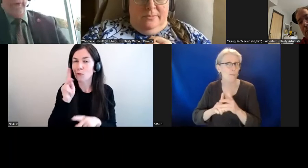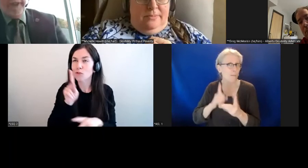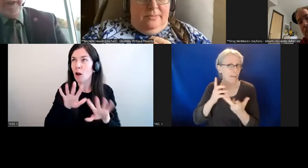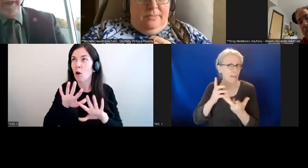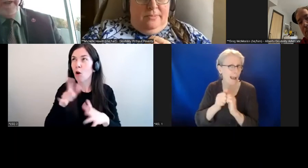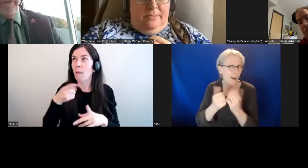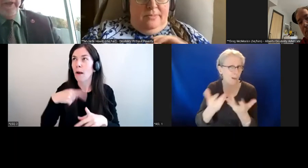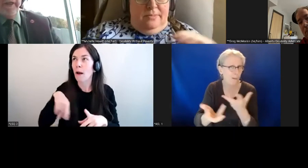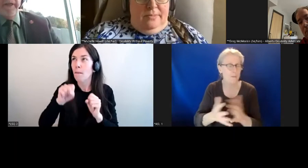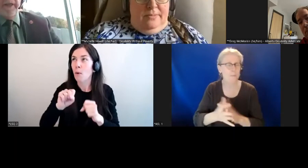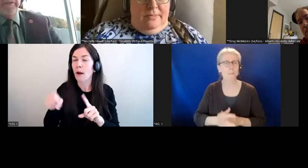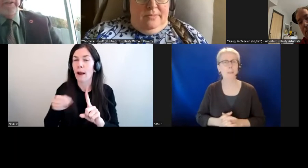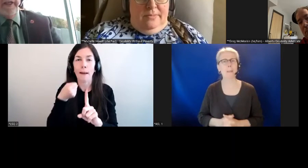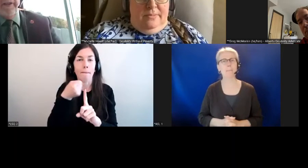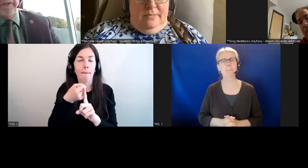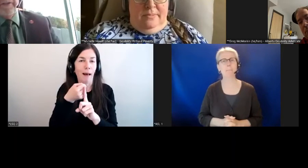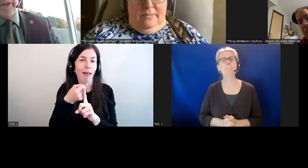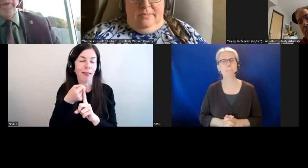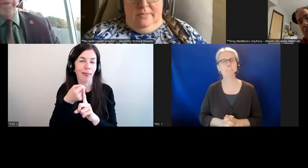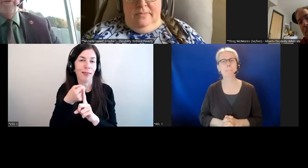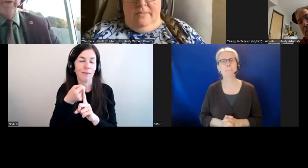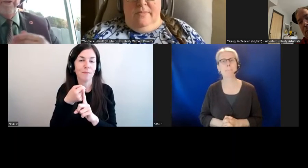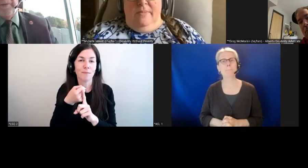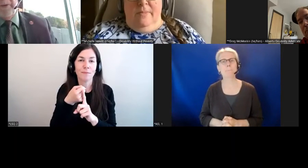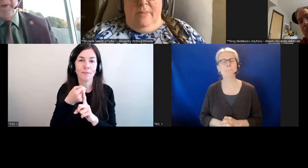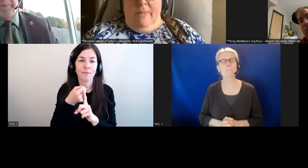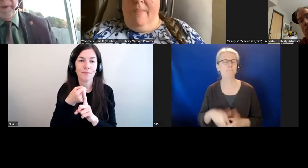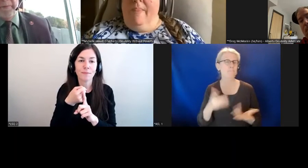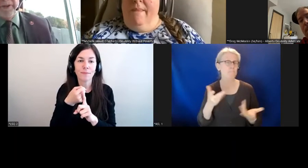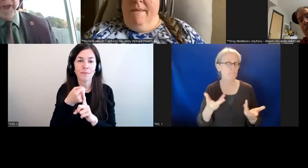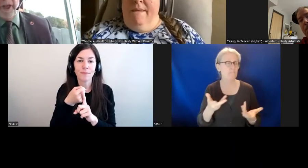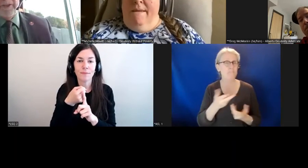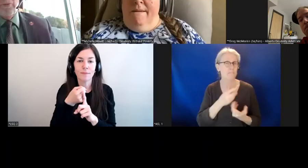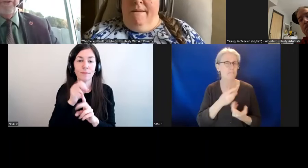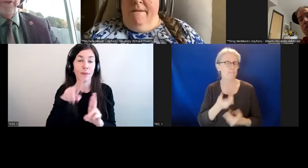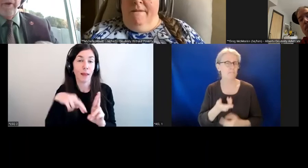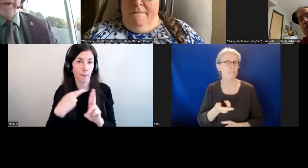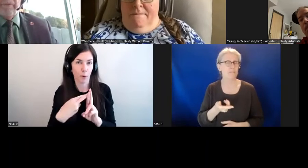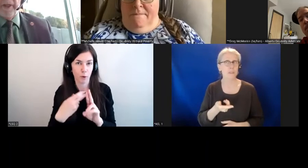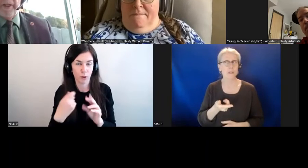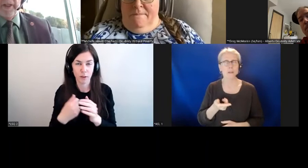USUALLY, AND I THINK IN THE CASE LIKE THIS, IT WILL BE REASONABLY WELL PUBLICIZED WHAT THE DRAFT